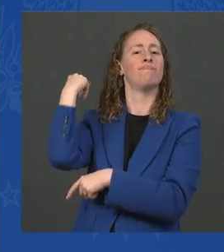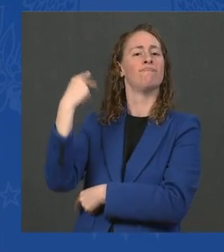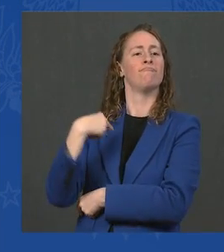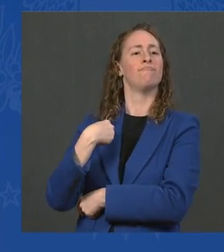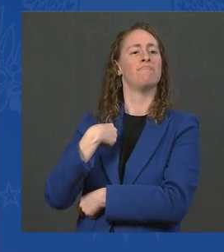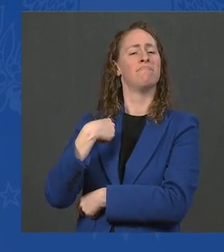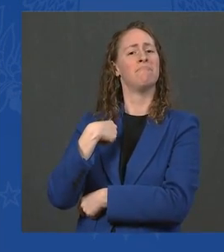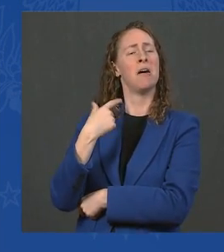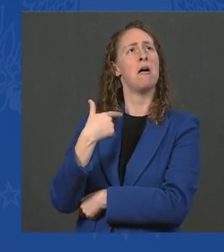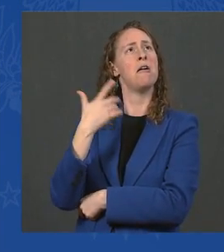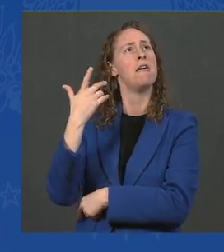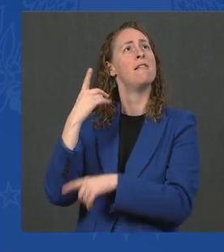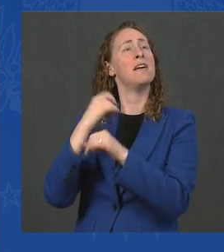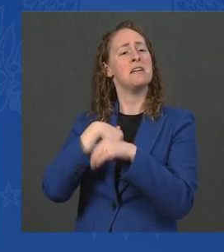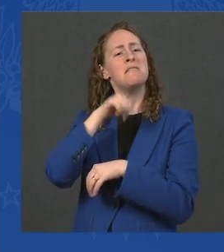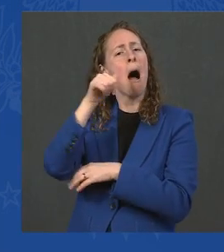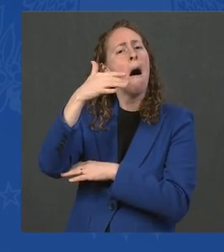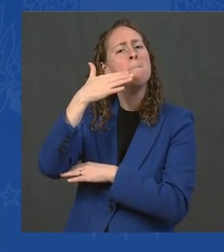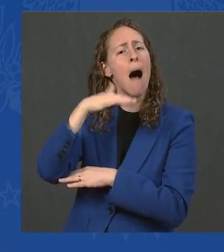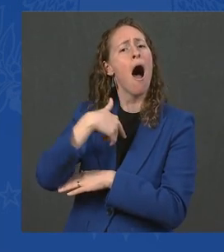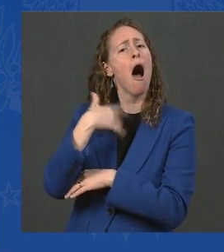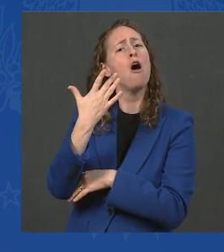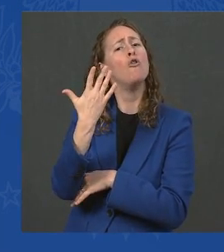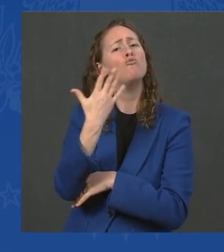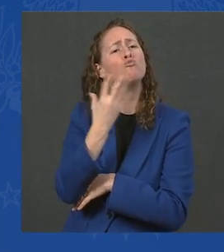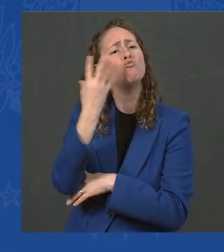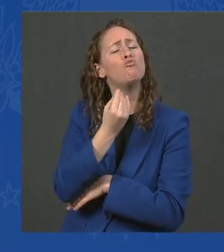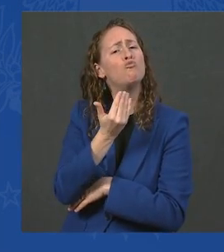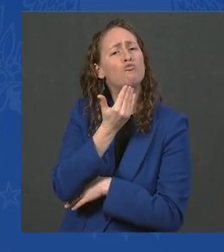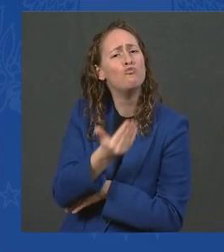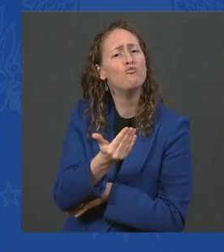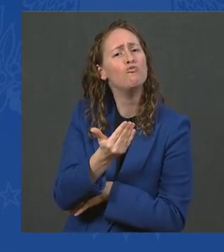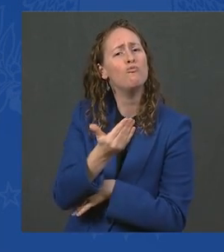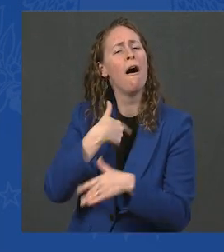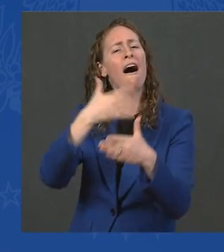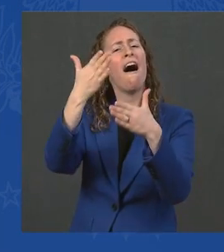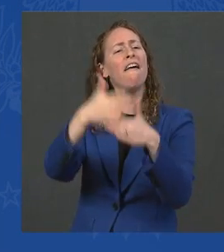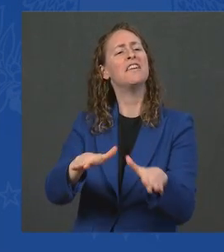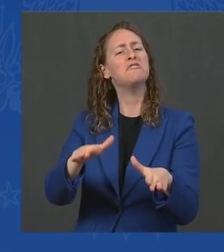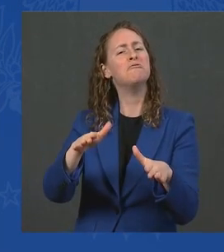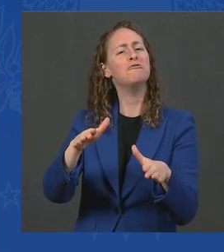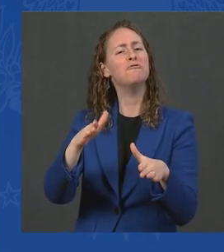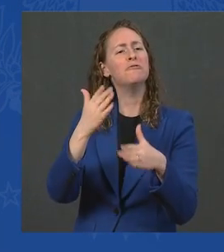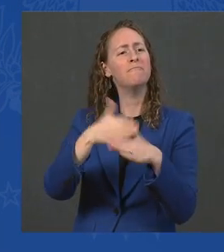and I wasn't a bad athlete, but I'll tell you what: I could no more do what you just did than fly.